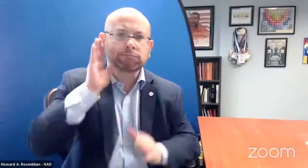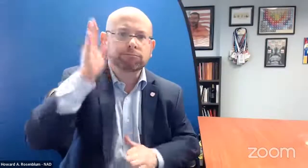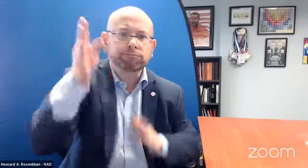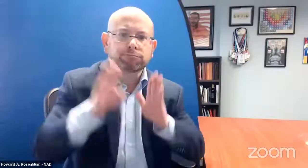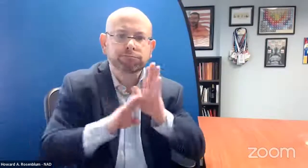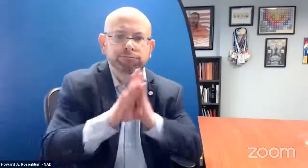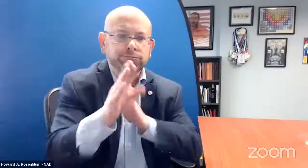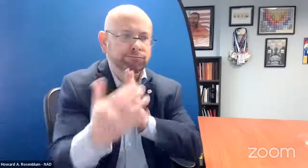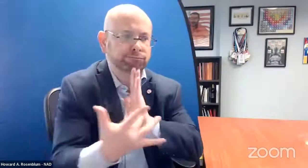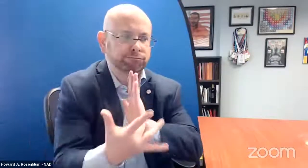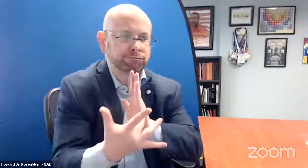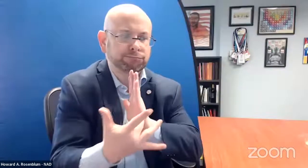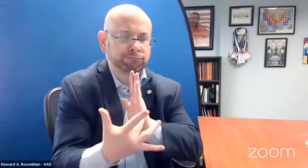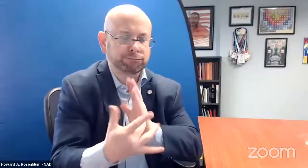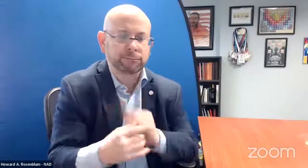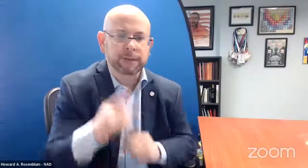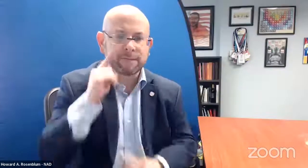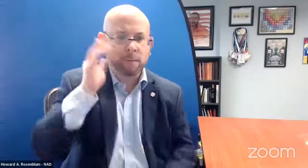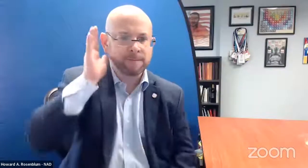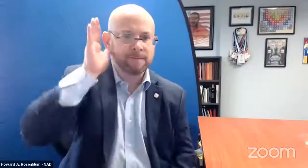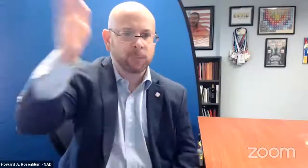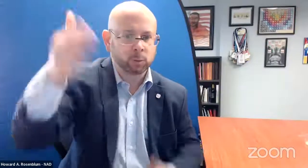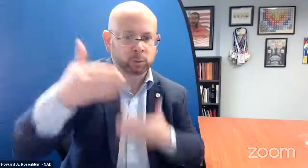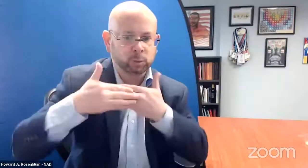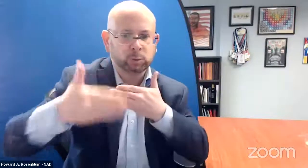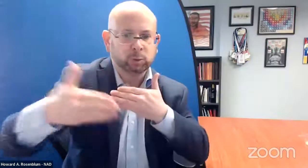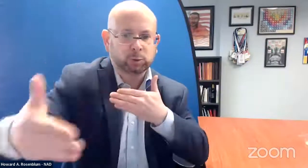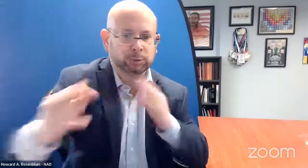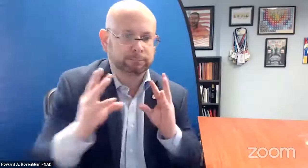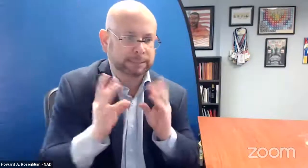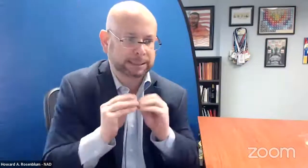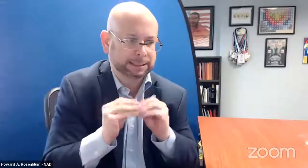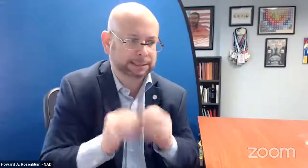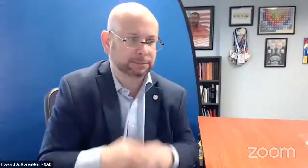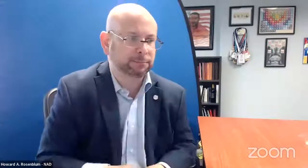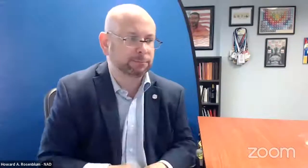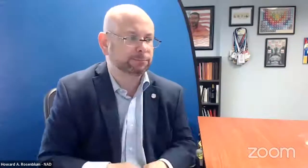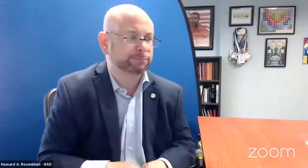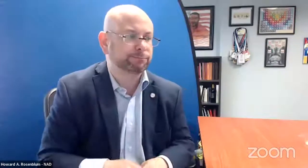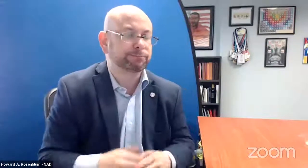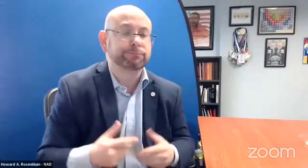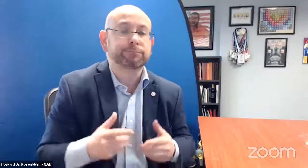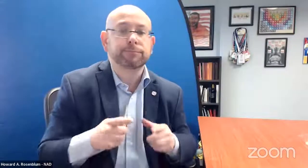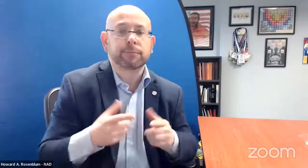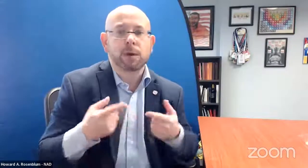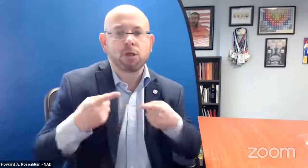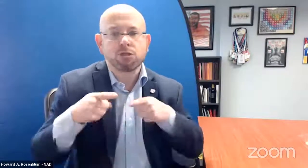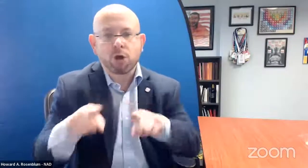Conversation then ensued with Committee members in terms of potential topics related to developing